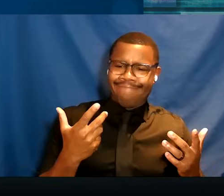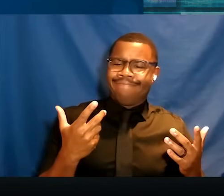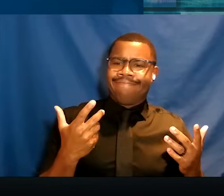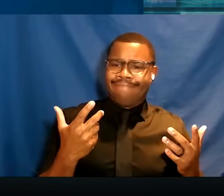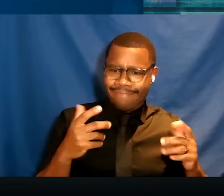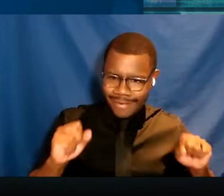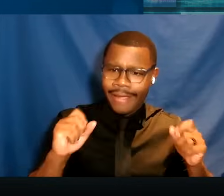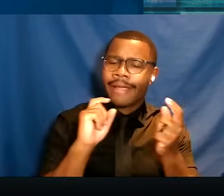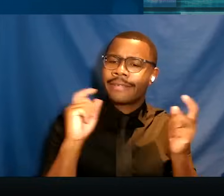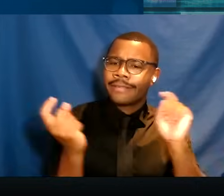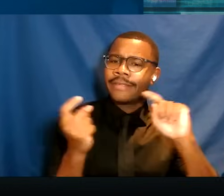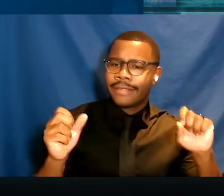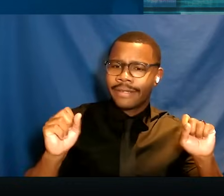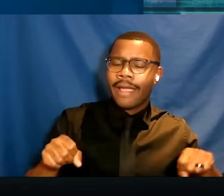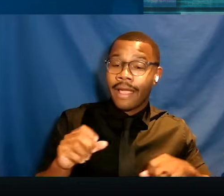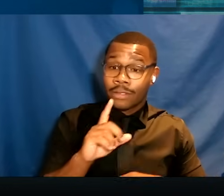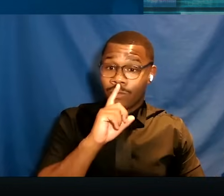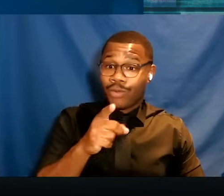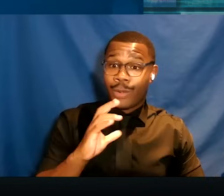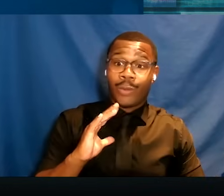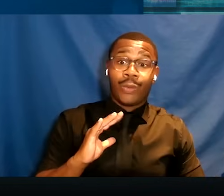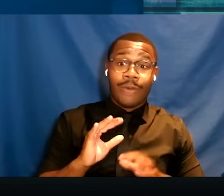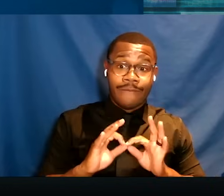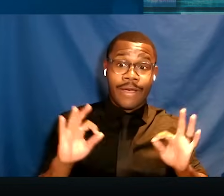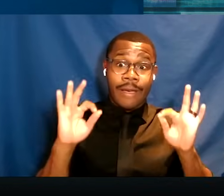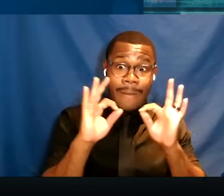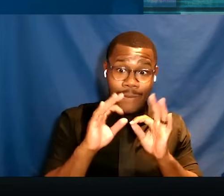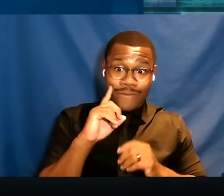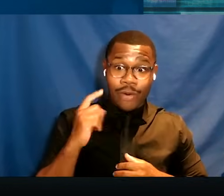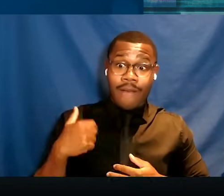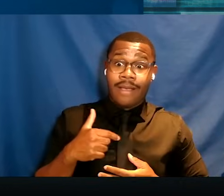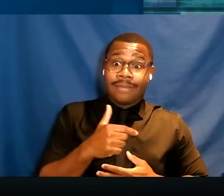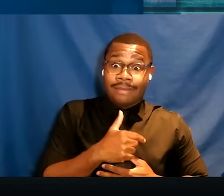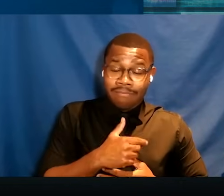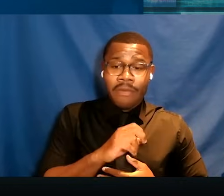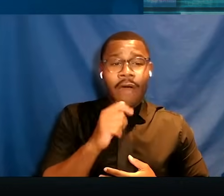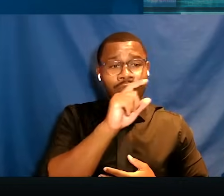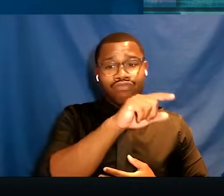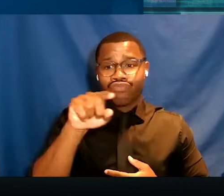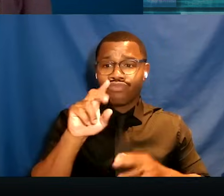So that's valuable for us, it's also valuable for other industries or other unions in this industry.